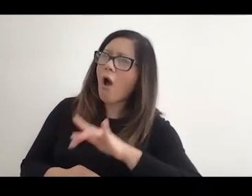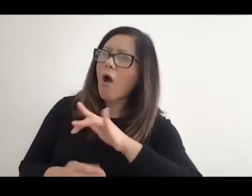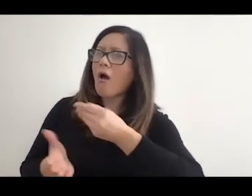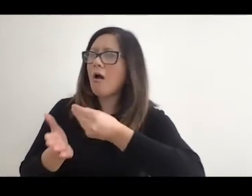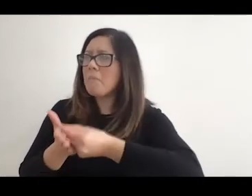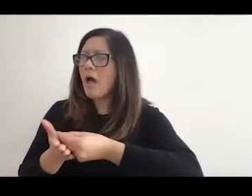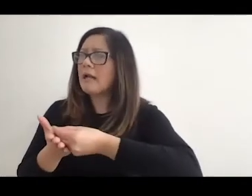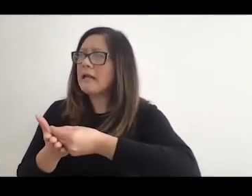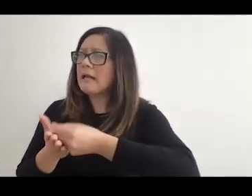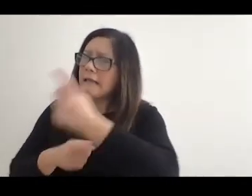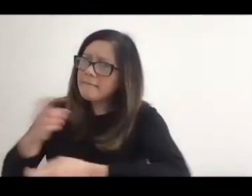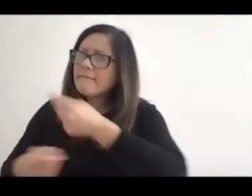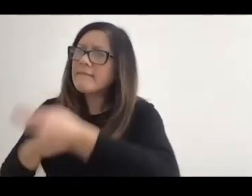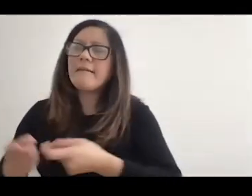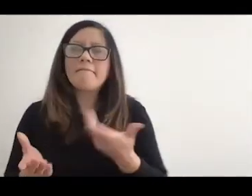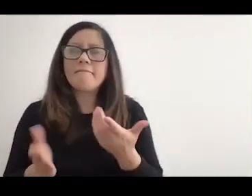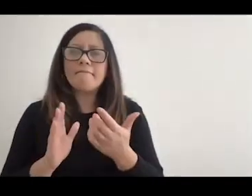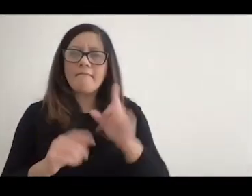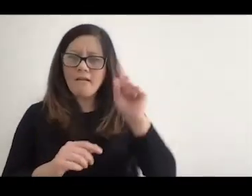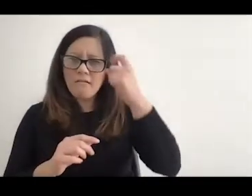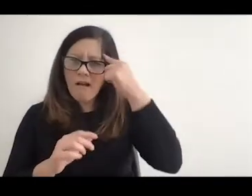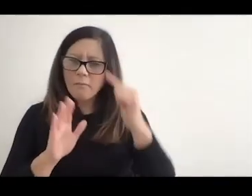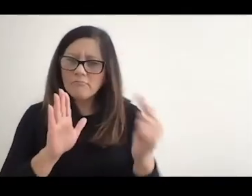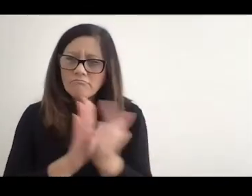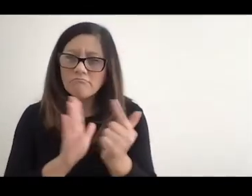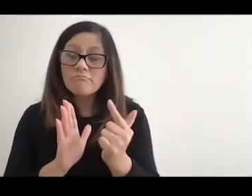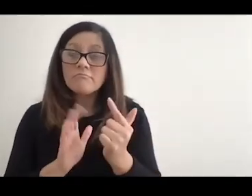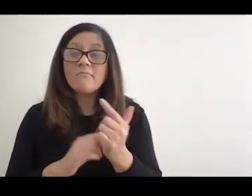ideas that some people expressed. But but what it really was was